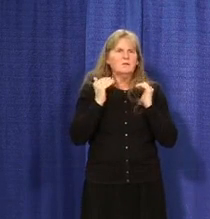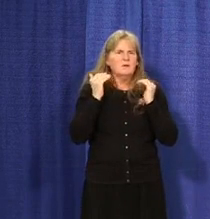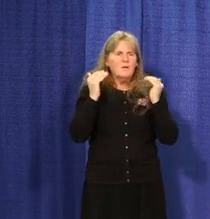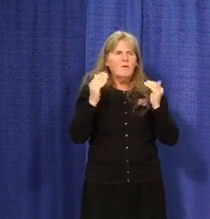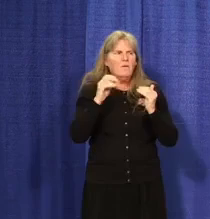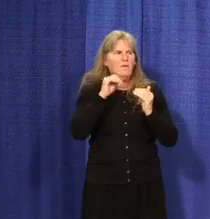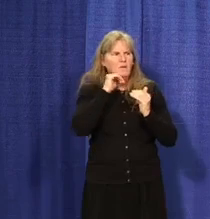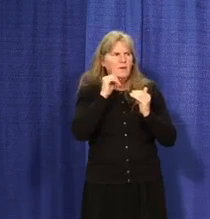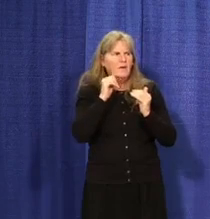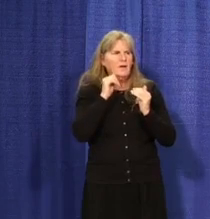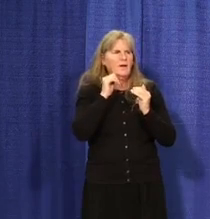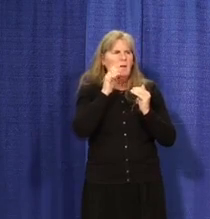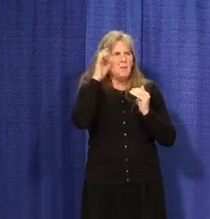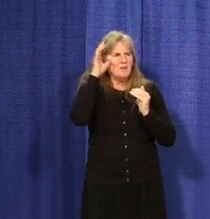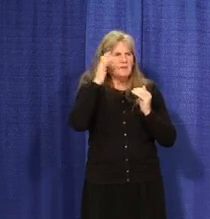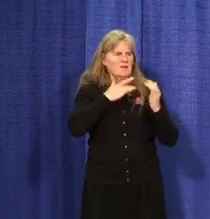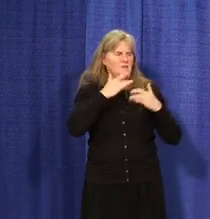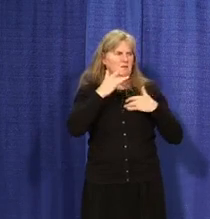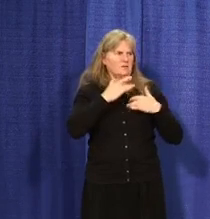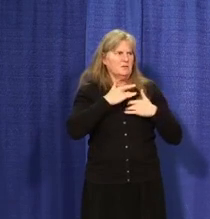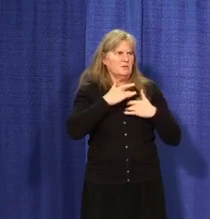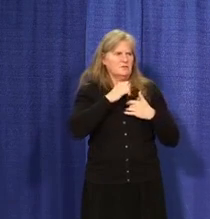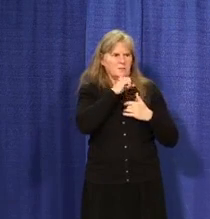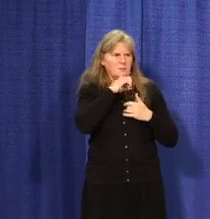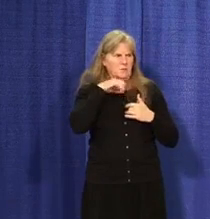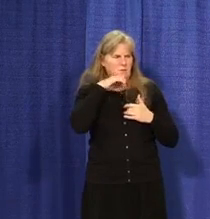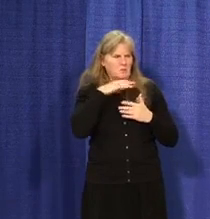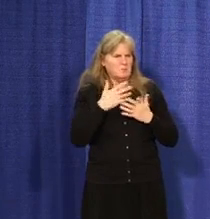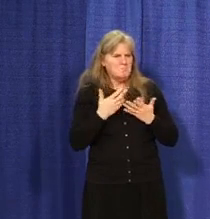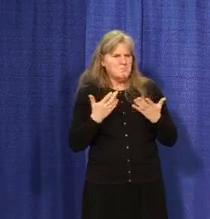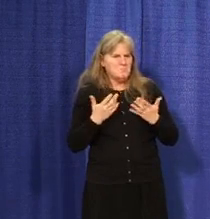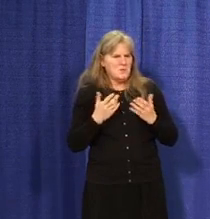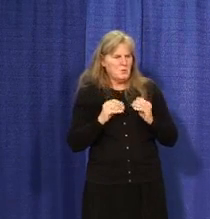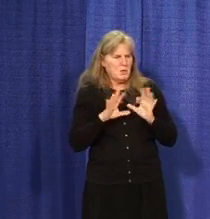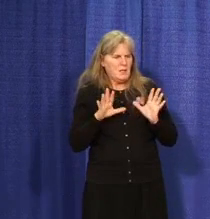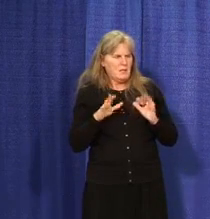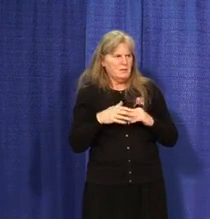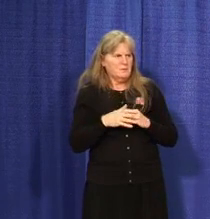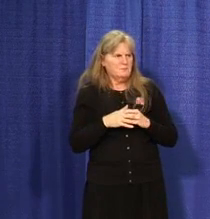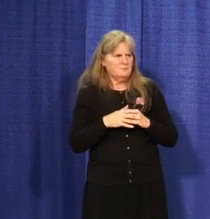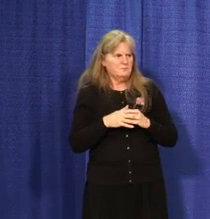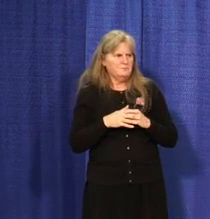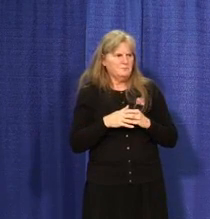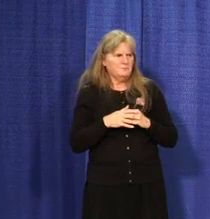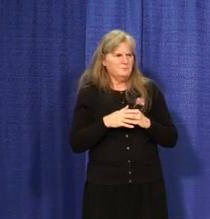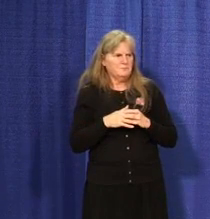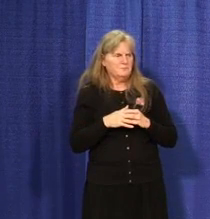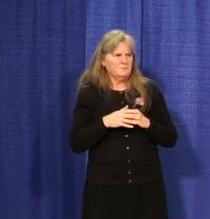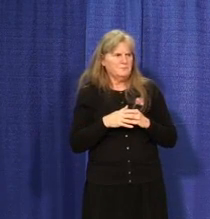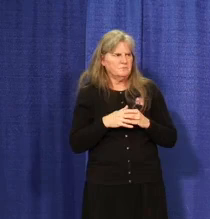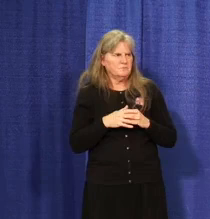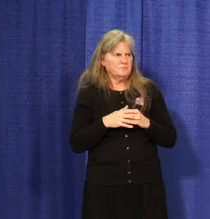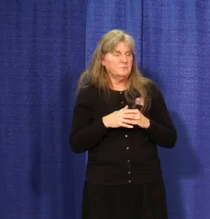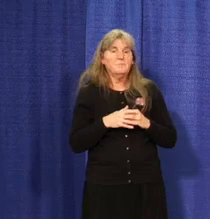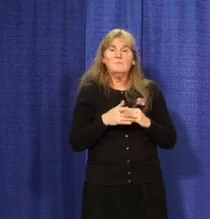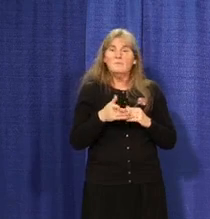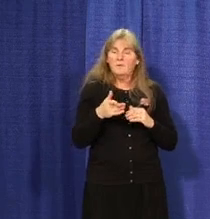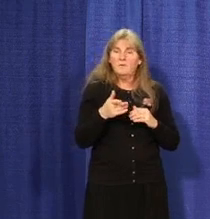on? You know, the guidance we